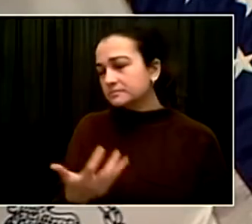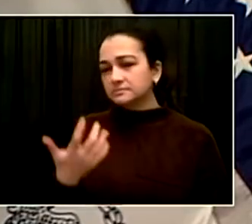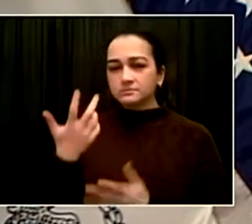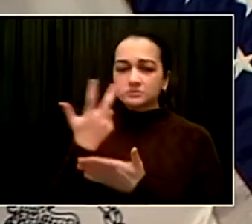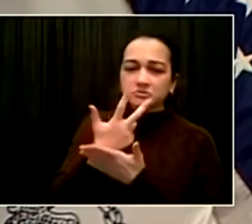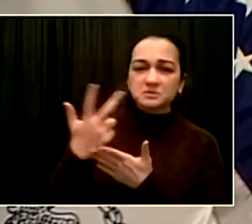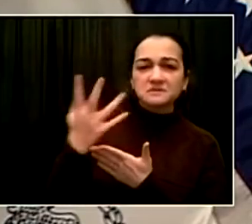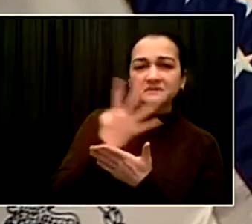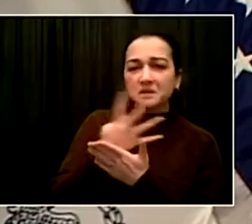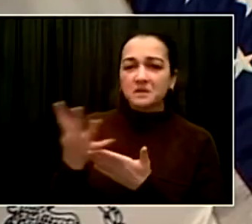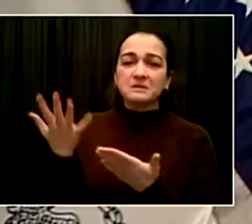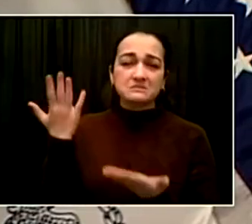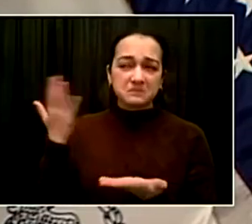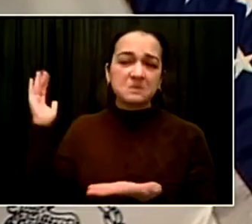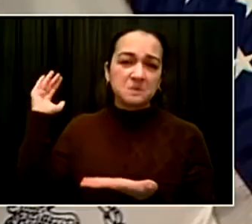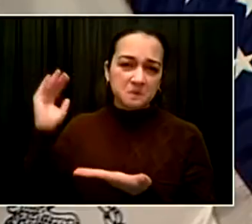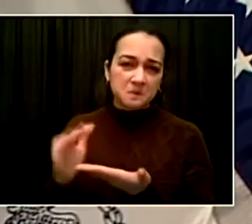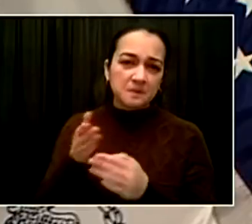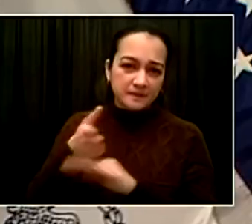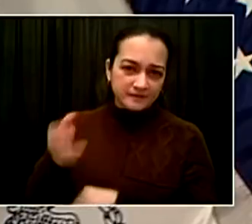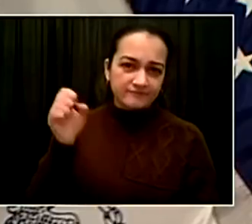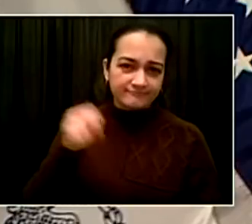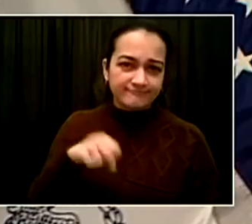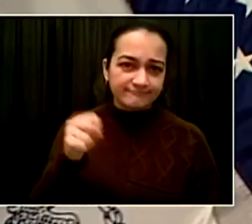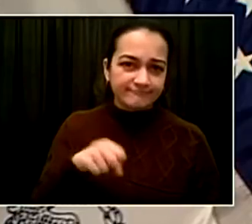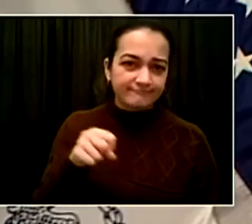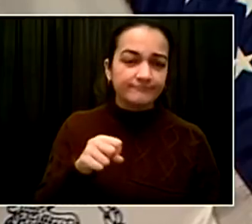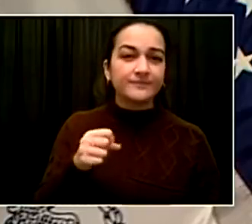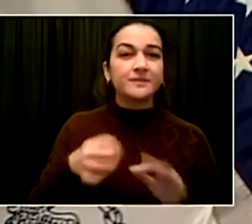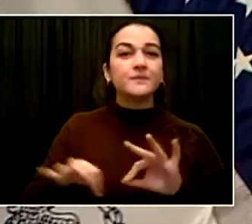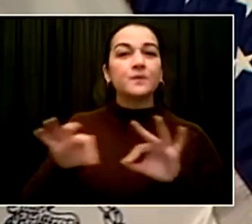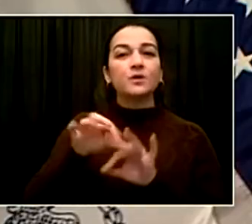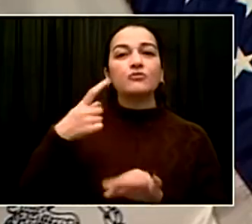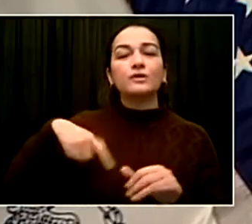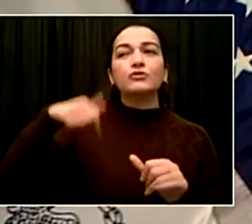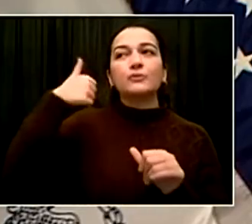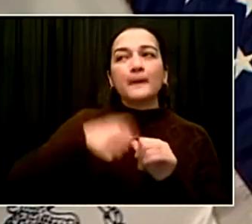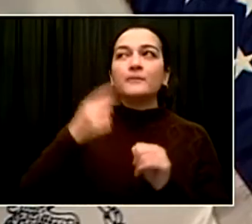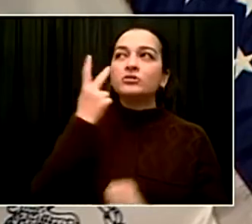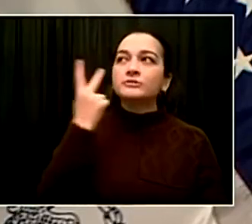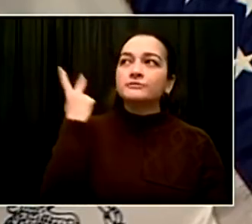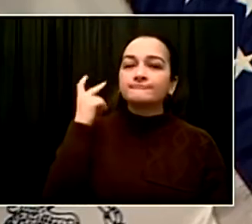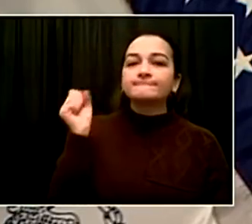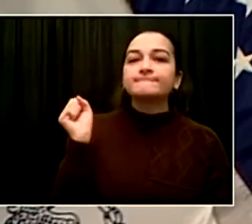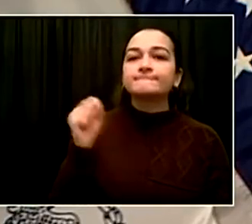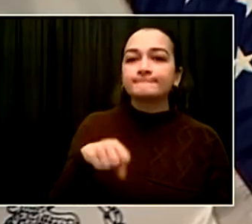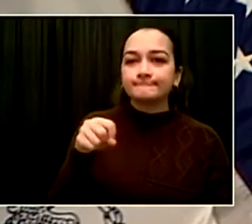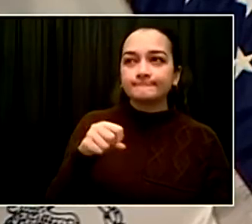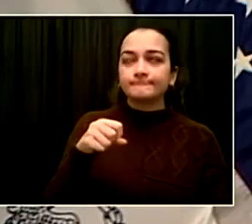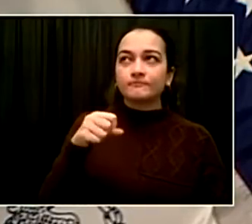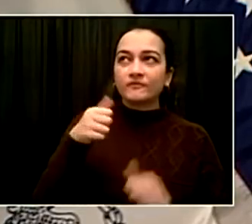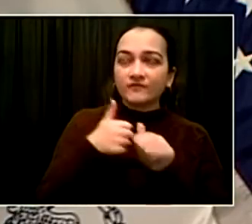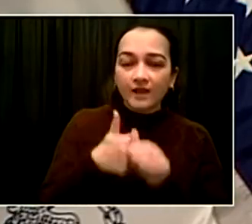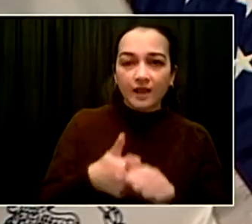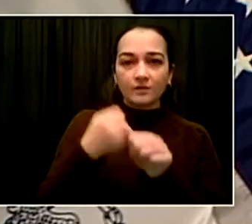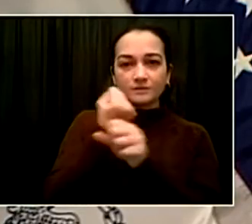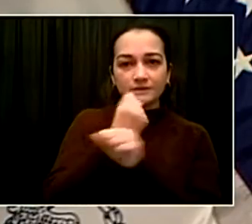THE IMPACT, IN MANY WAYS, IS GOING TO BE LESS. SO, WE CAN'T FORGET THE LESONS WE LEARNED IN PREVIOUS